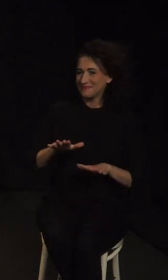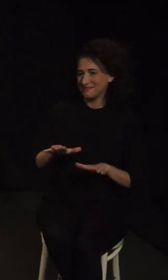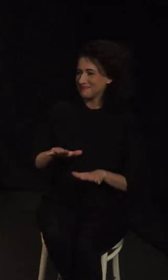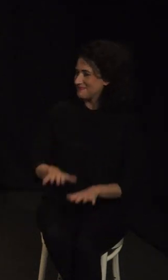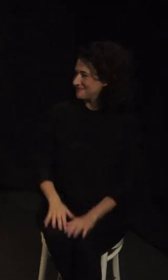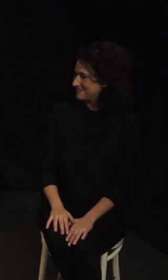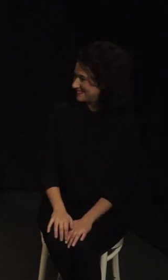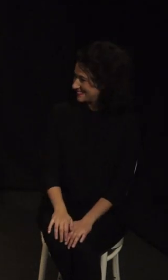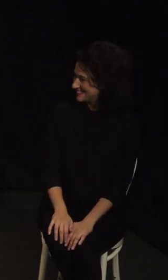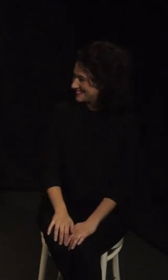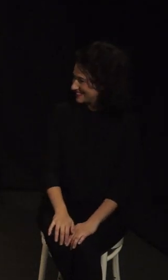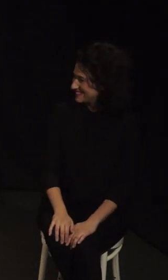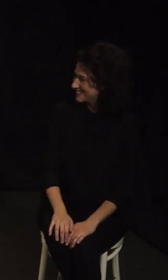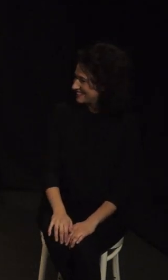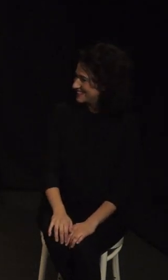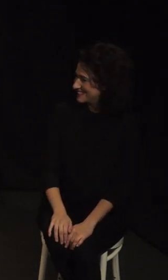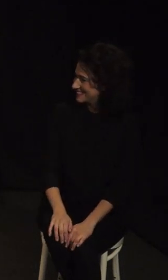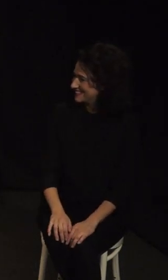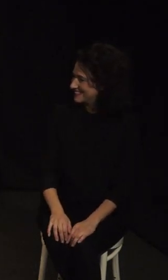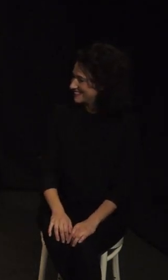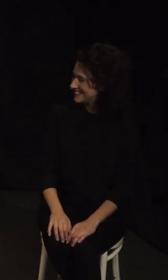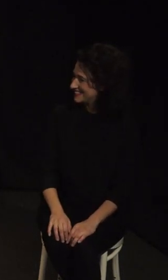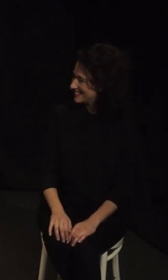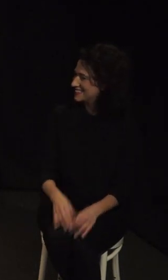I really do. - What about other scenes?